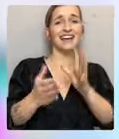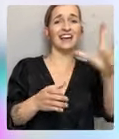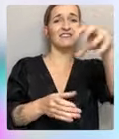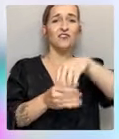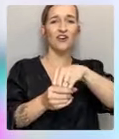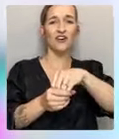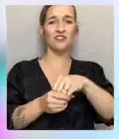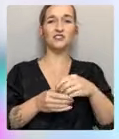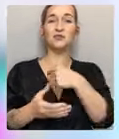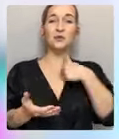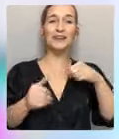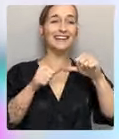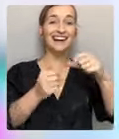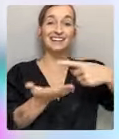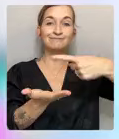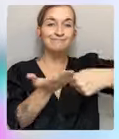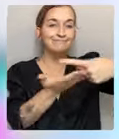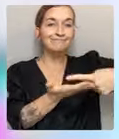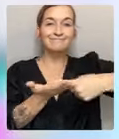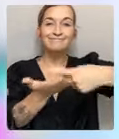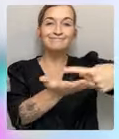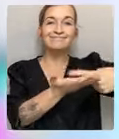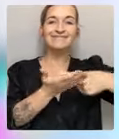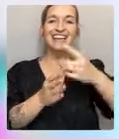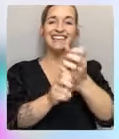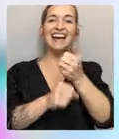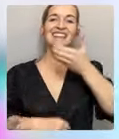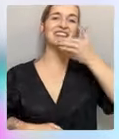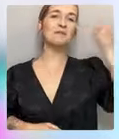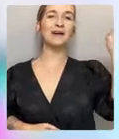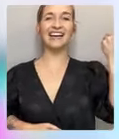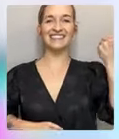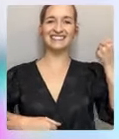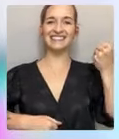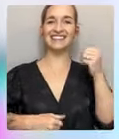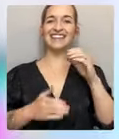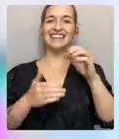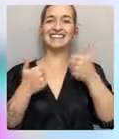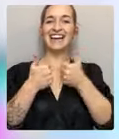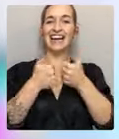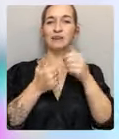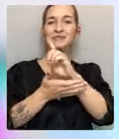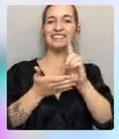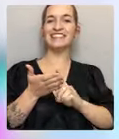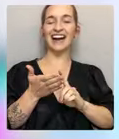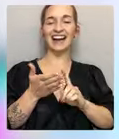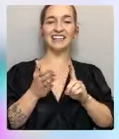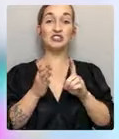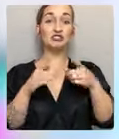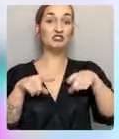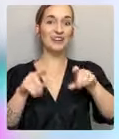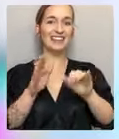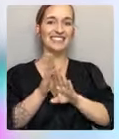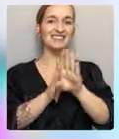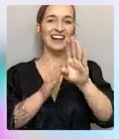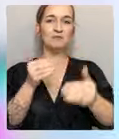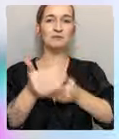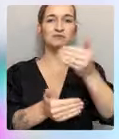So in this way, we constantly discuss and get the best shape of the game design, allowing the development.